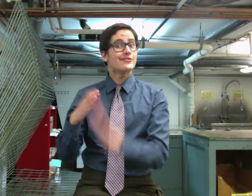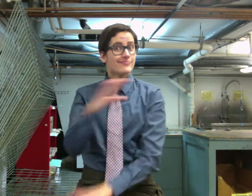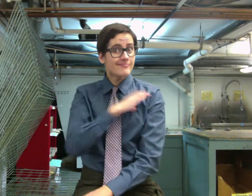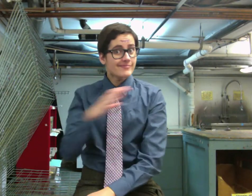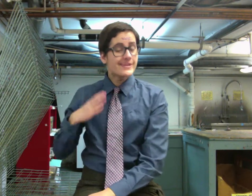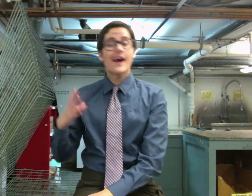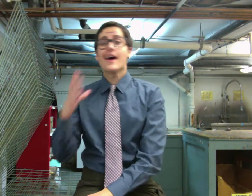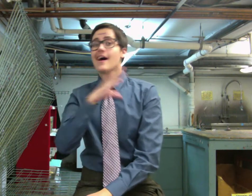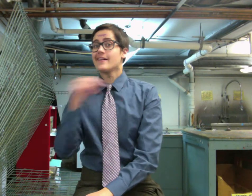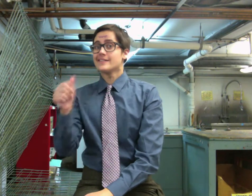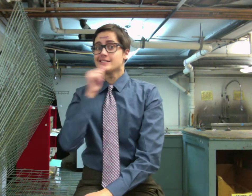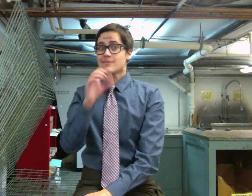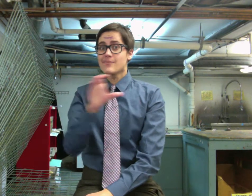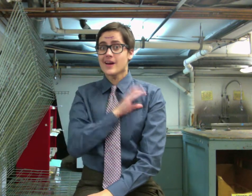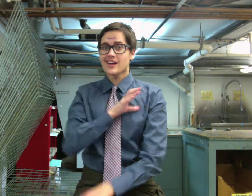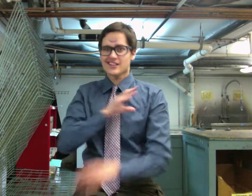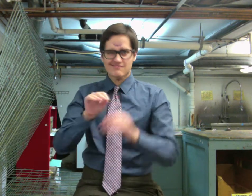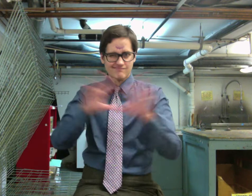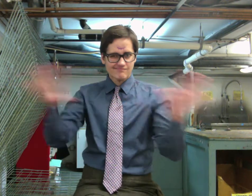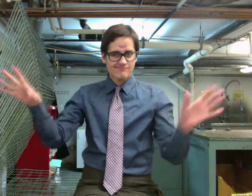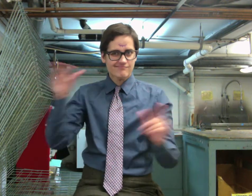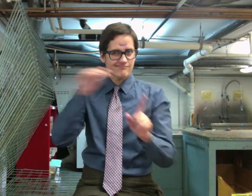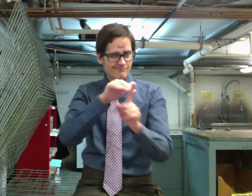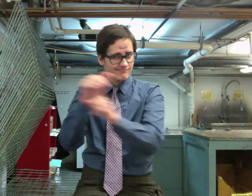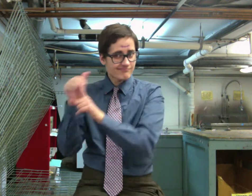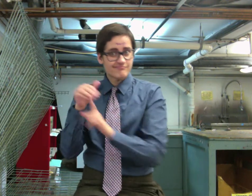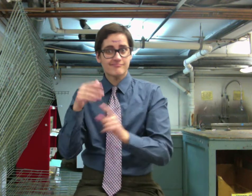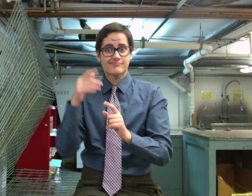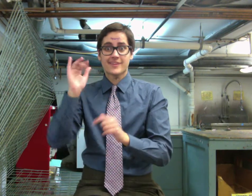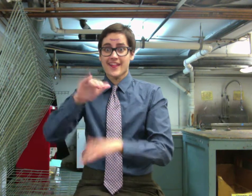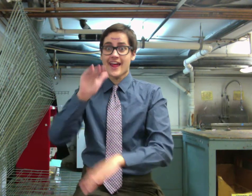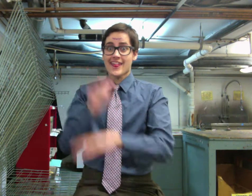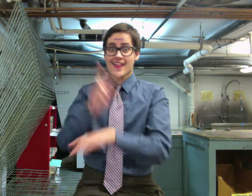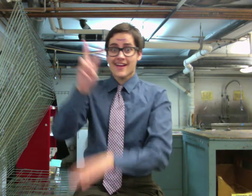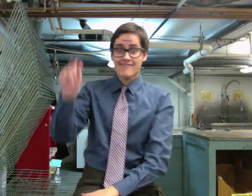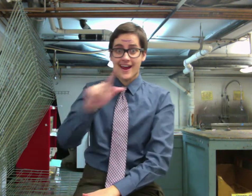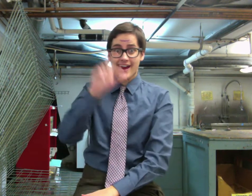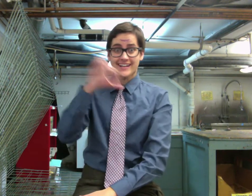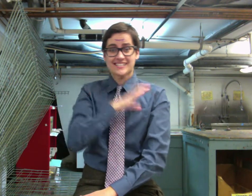City Council and the secret police have issued a reminder that Night Vale citizens